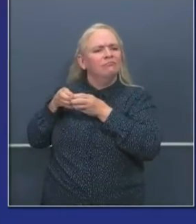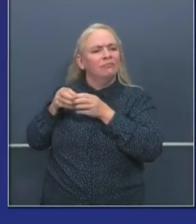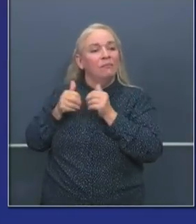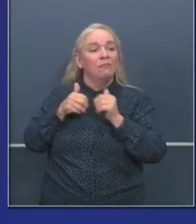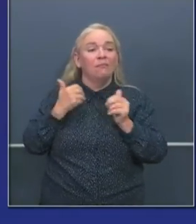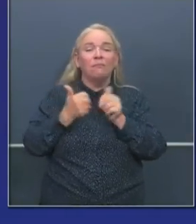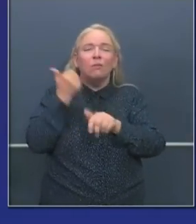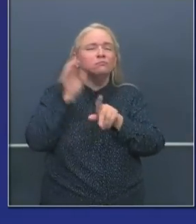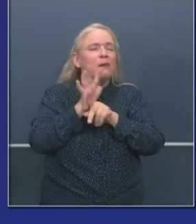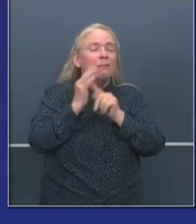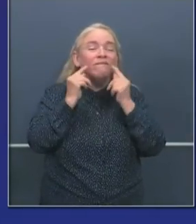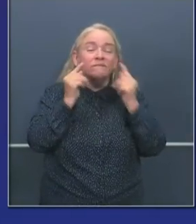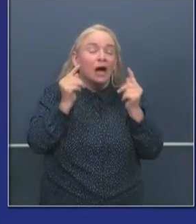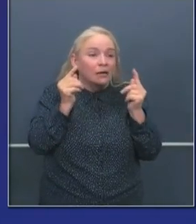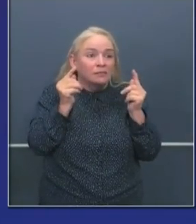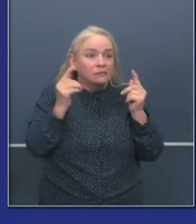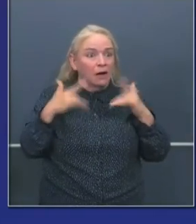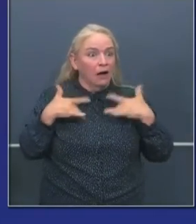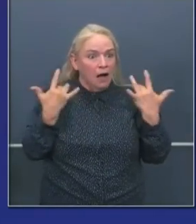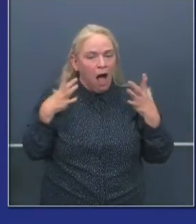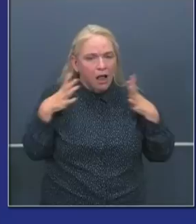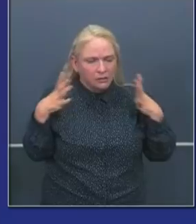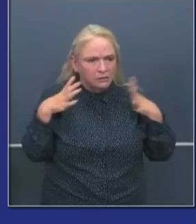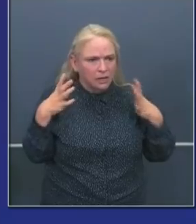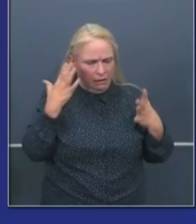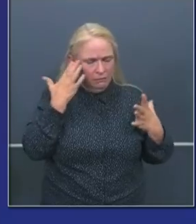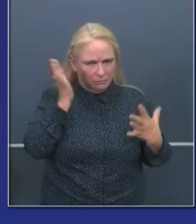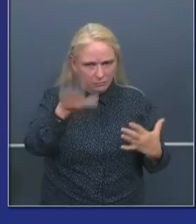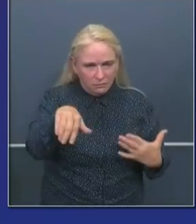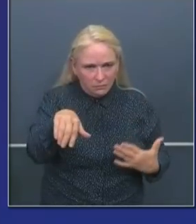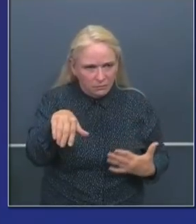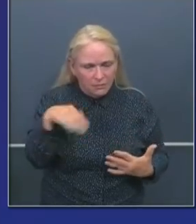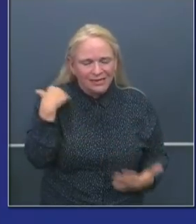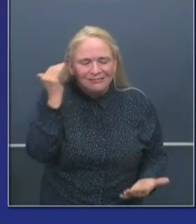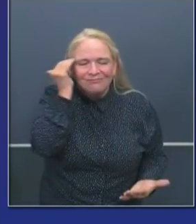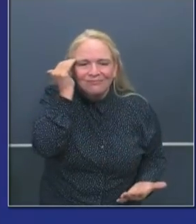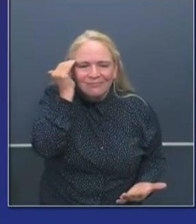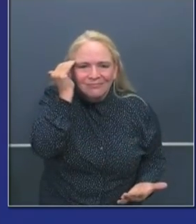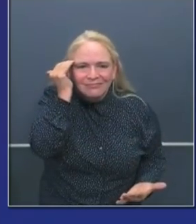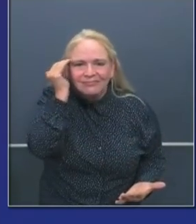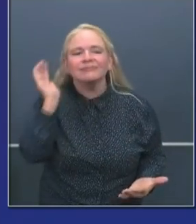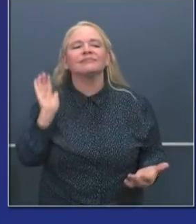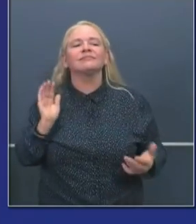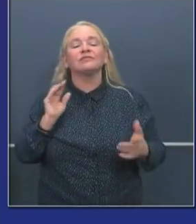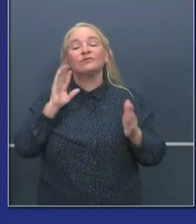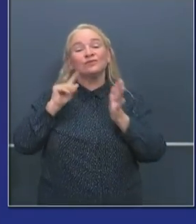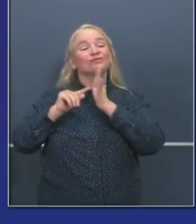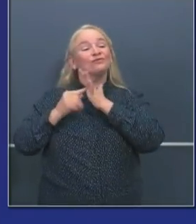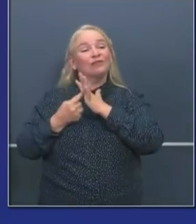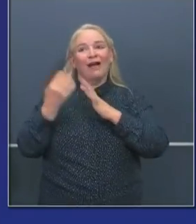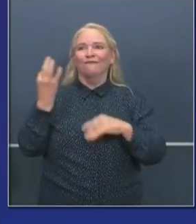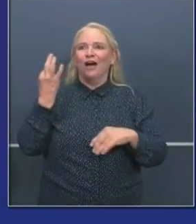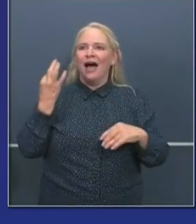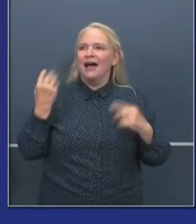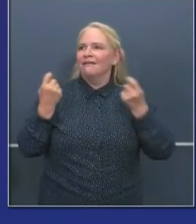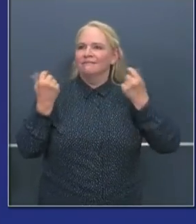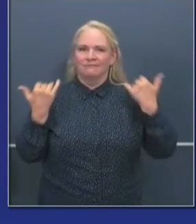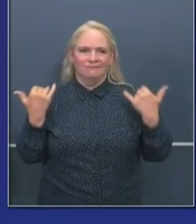ON THIS FOURTH OF JULY WEEKEND IS ONE OF THE MOST SOCIAL WEEKENDS IN OUR LIVES.